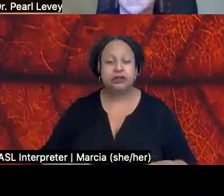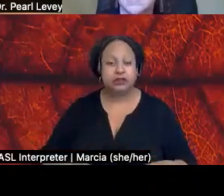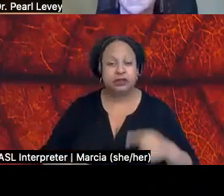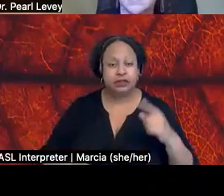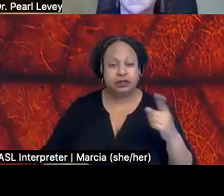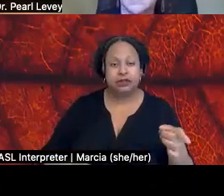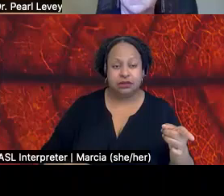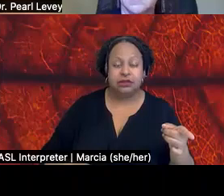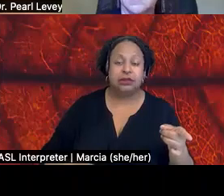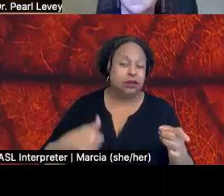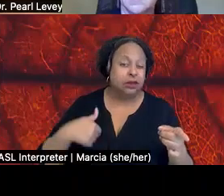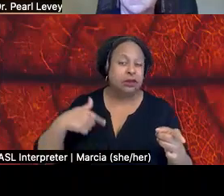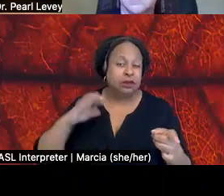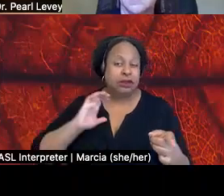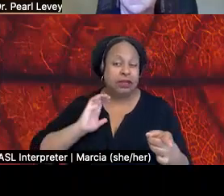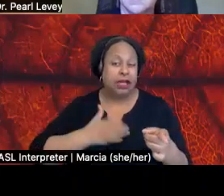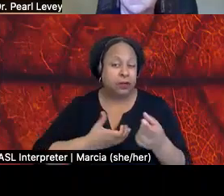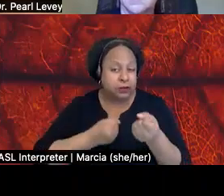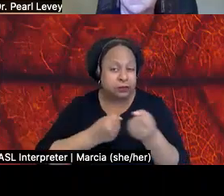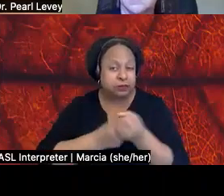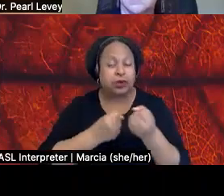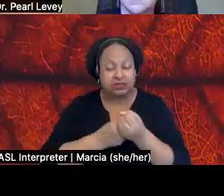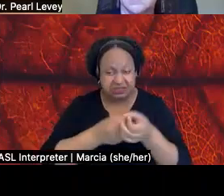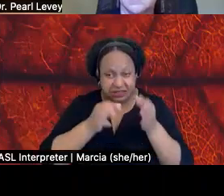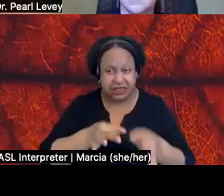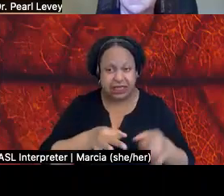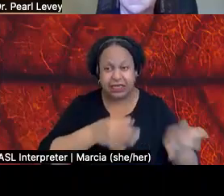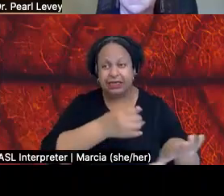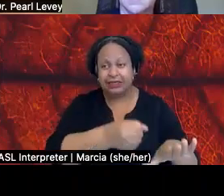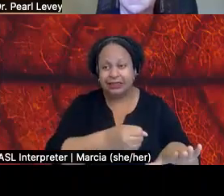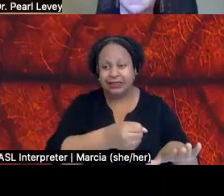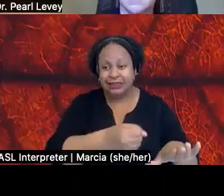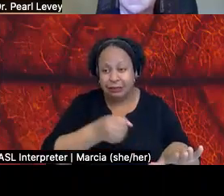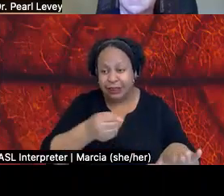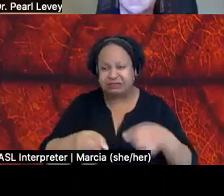a different location is because the community they wanted to go to